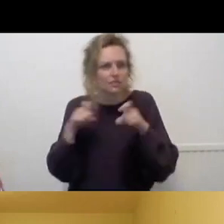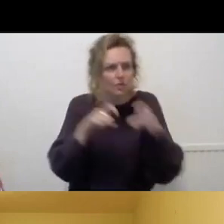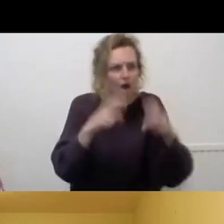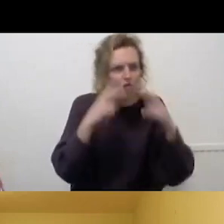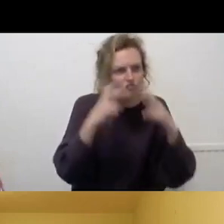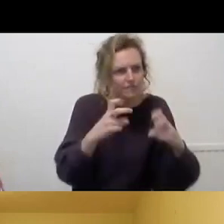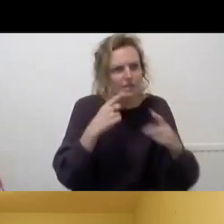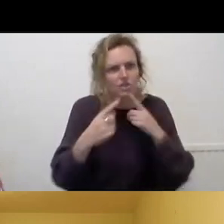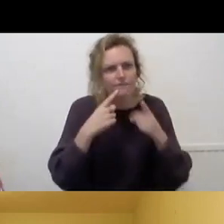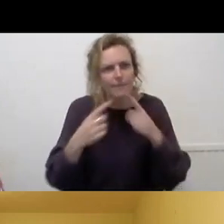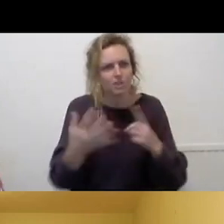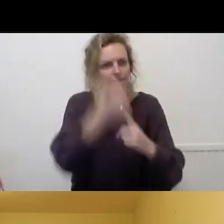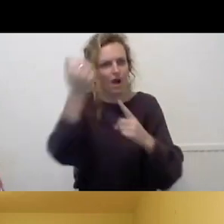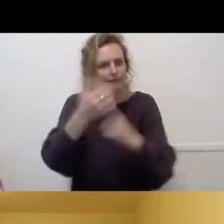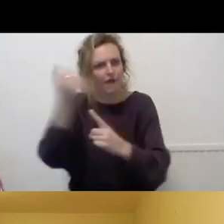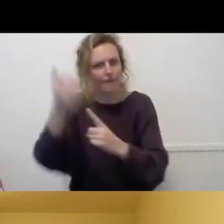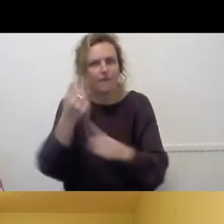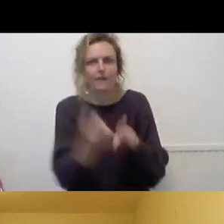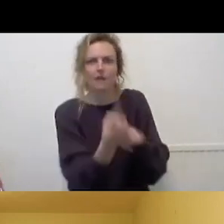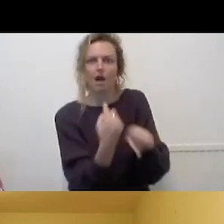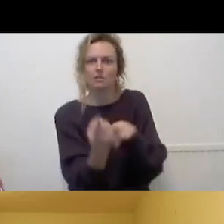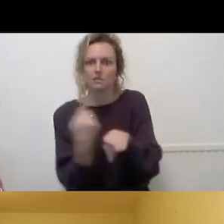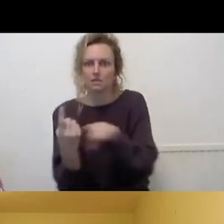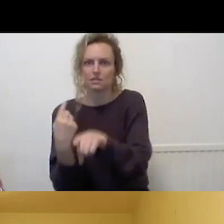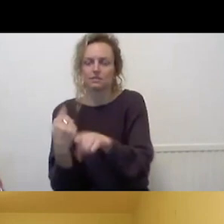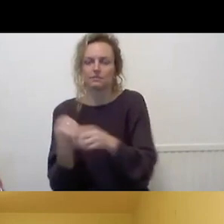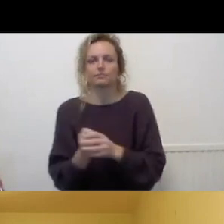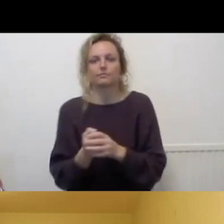have the answers may not have considered the questions that are important to us.